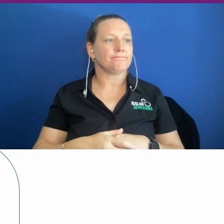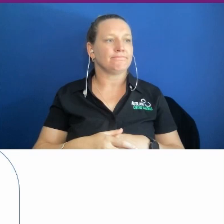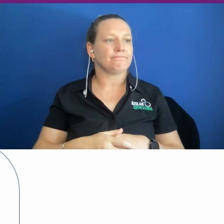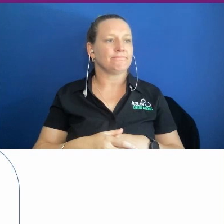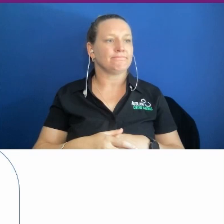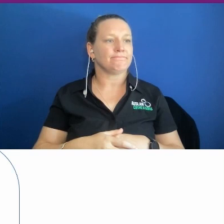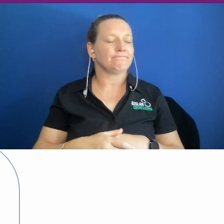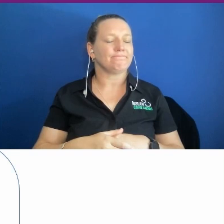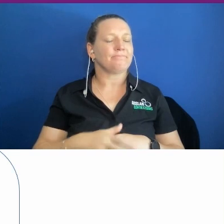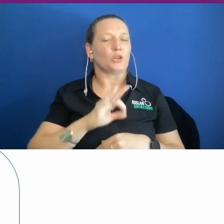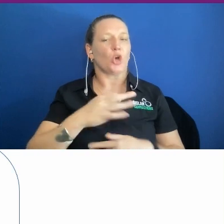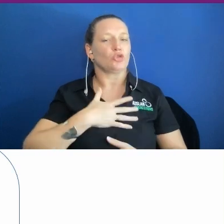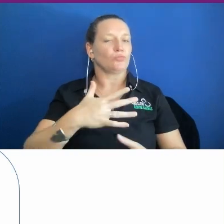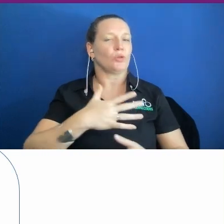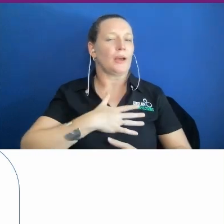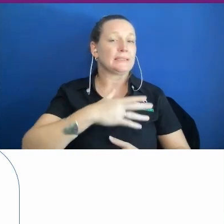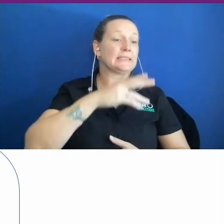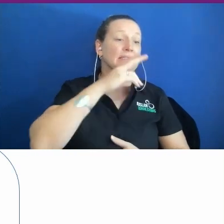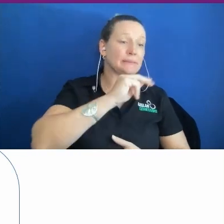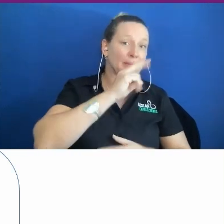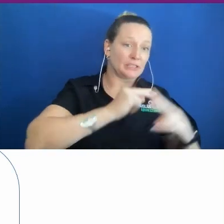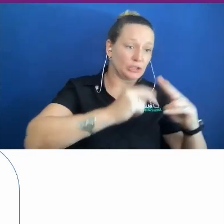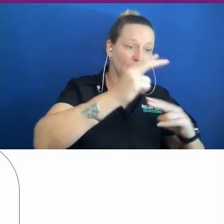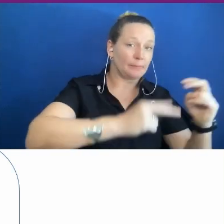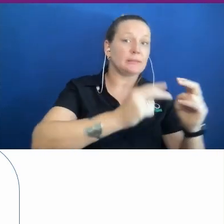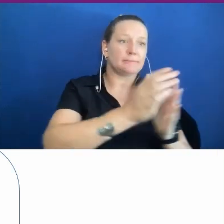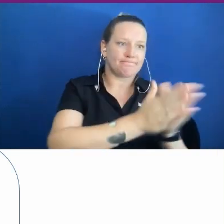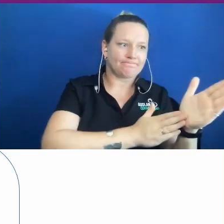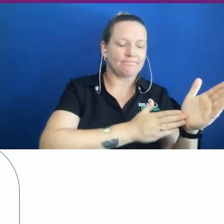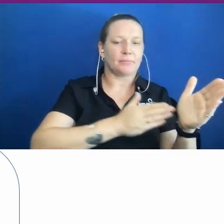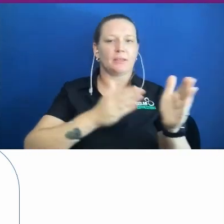and speech development and considering there were persistent feeding issues communication